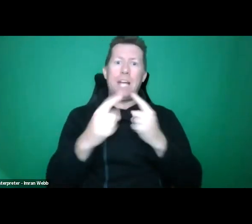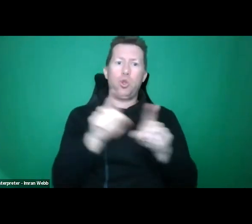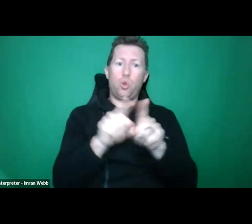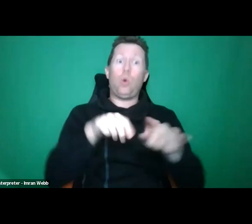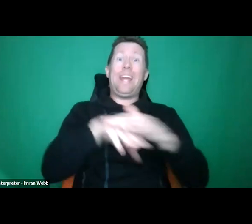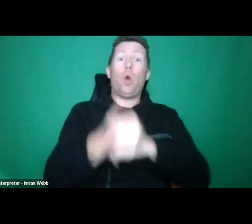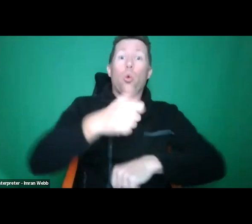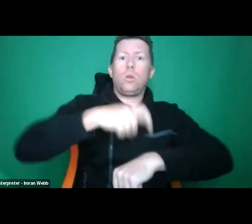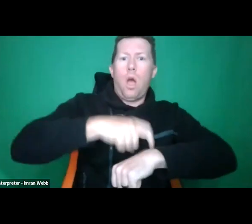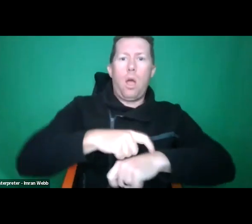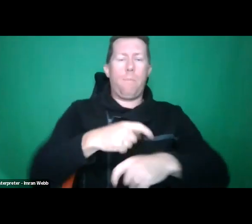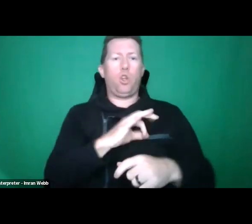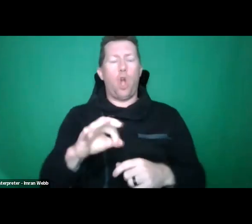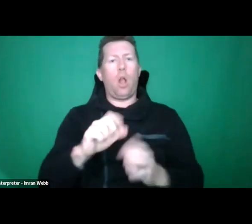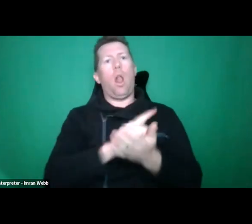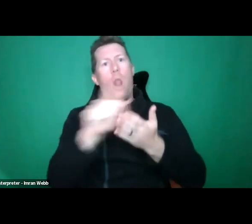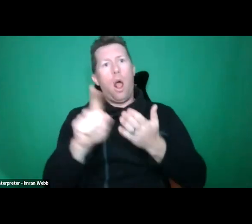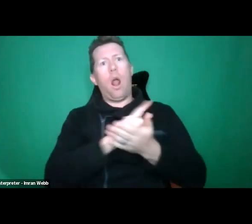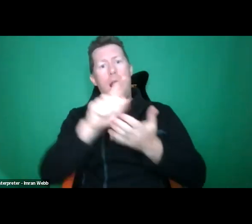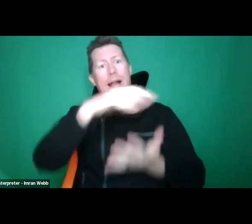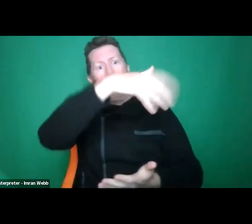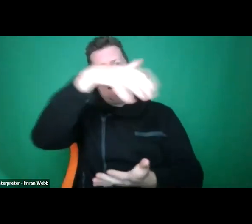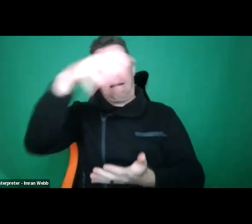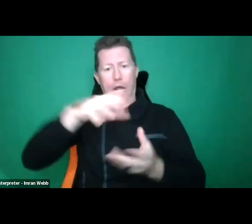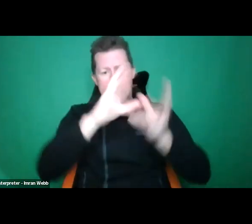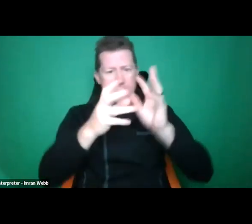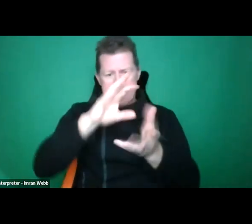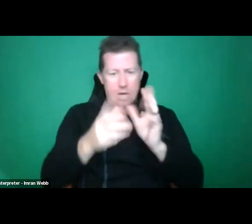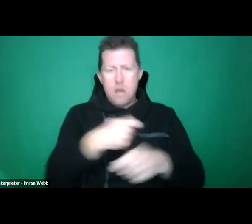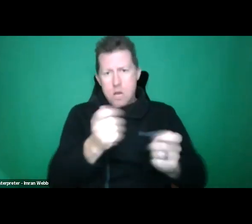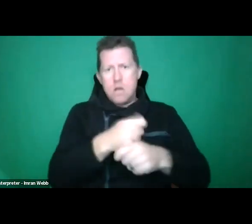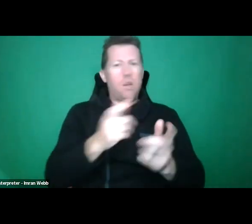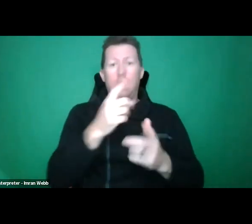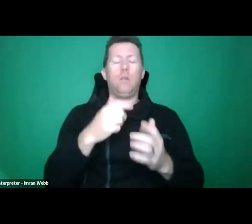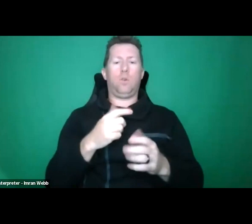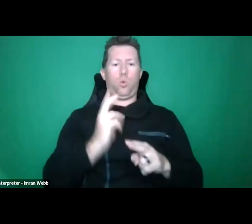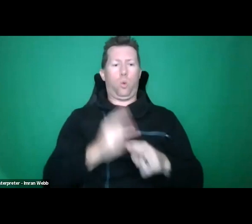But data in and of itself